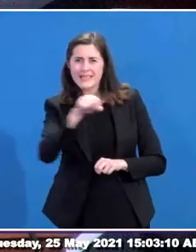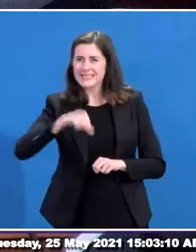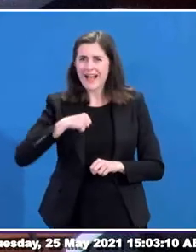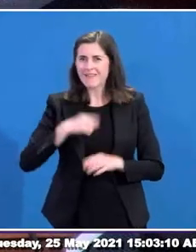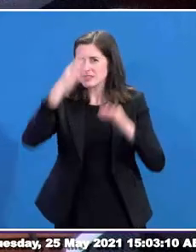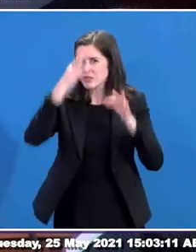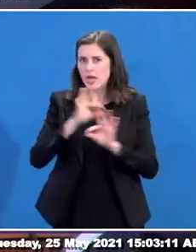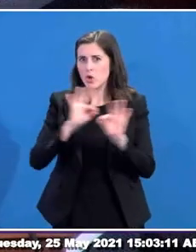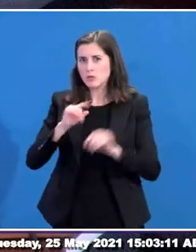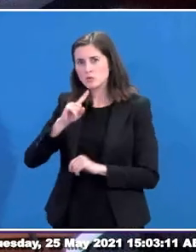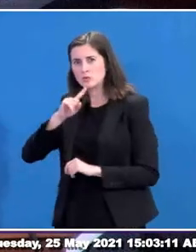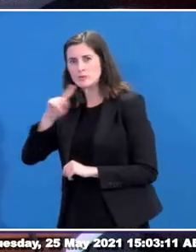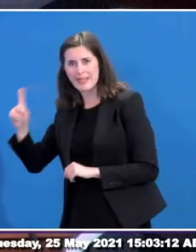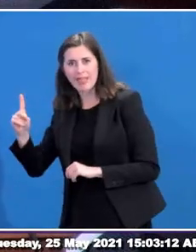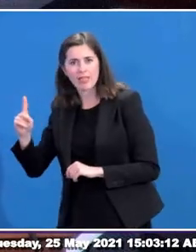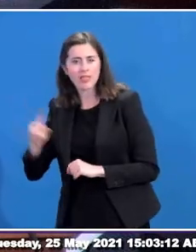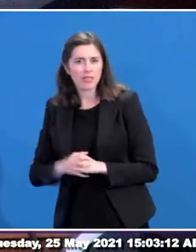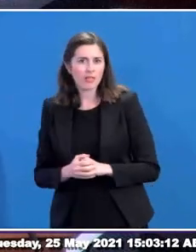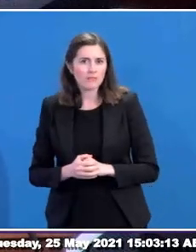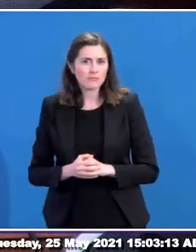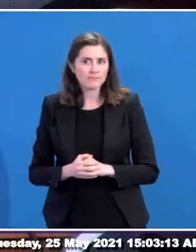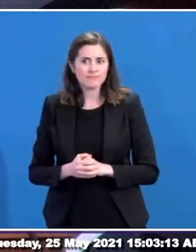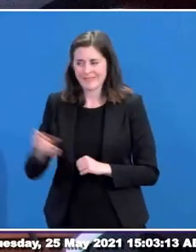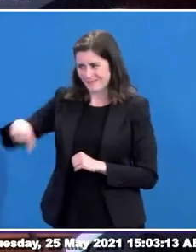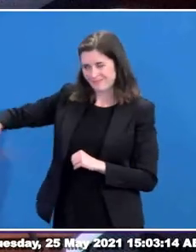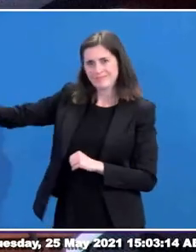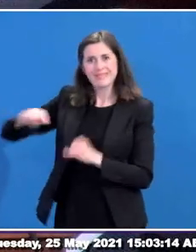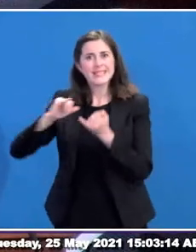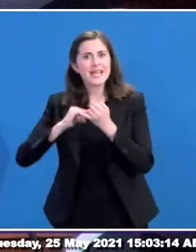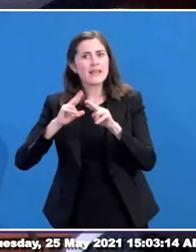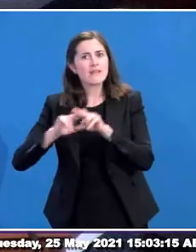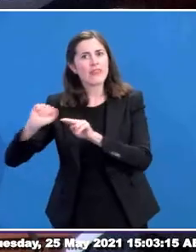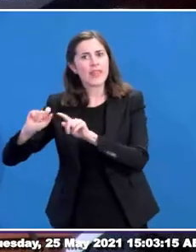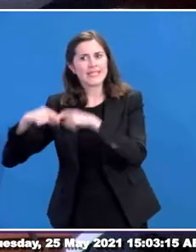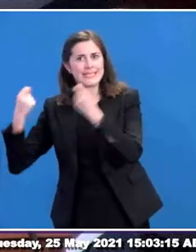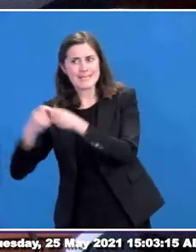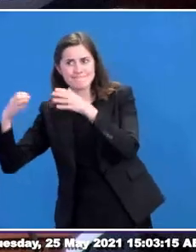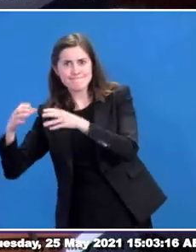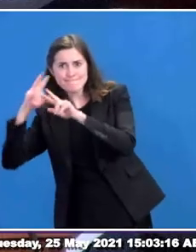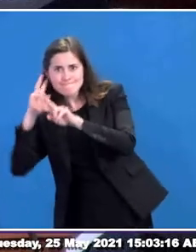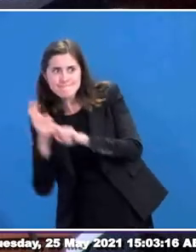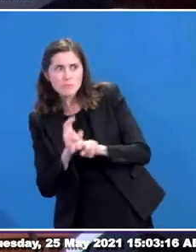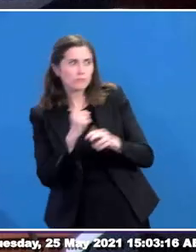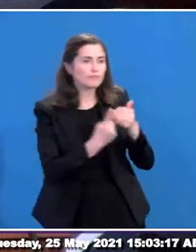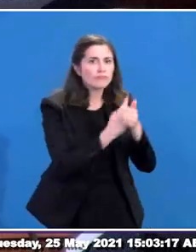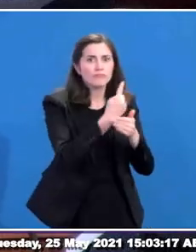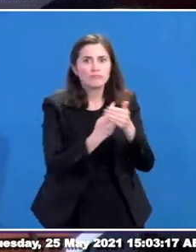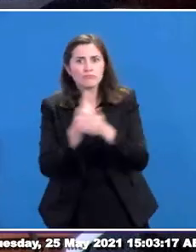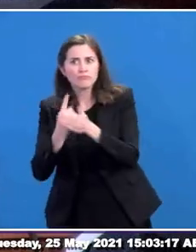work of the response team and that distinction between mandatory and incidental reporting; is that right?